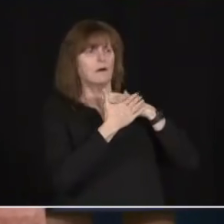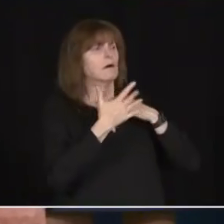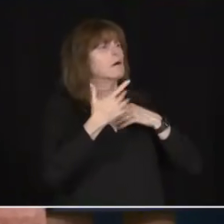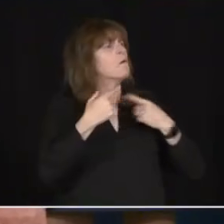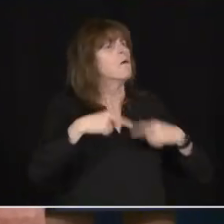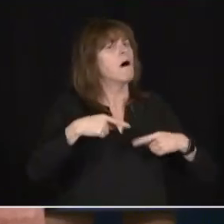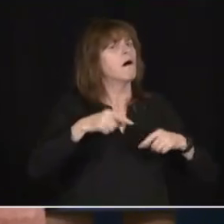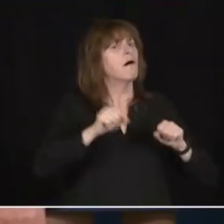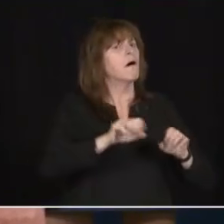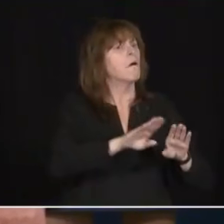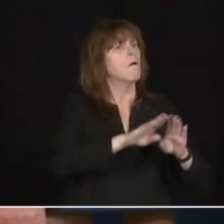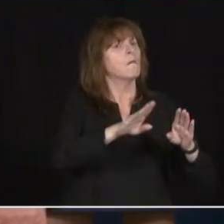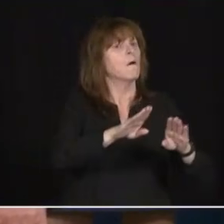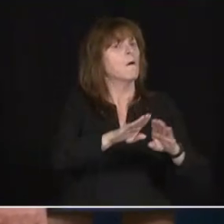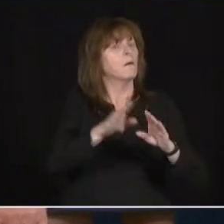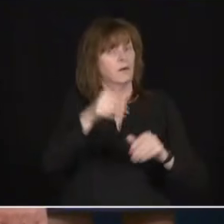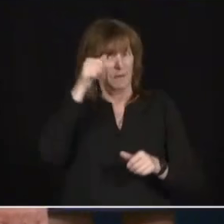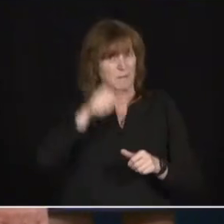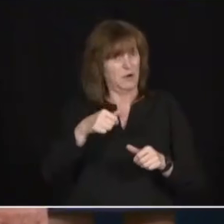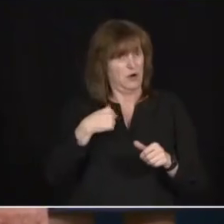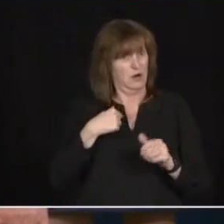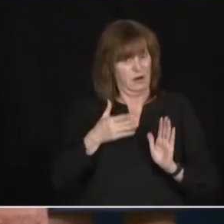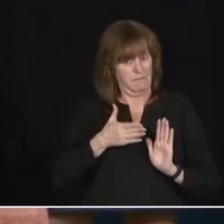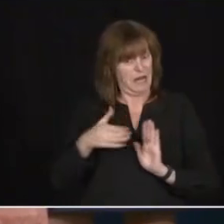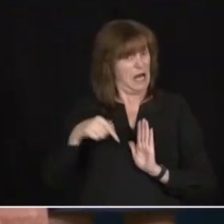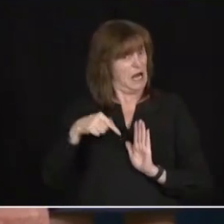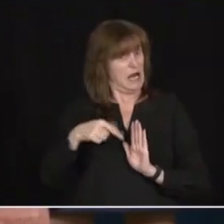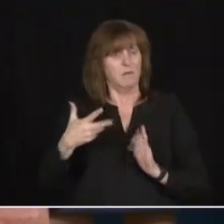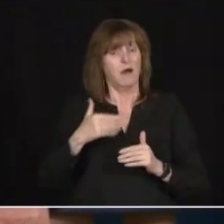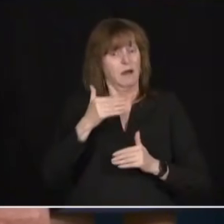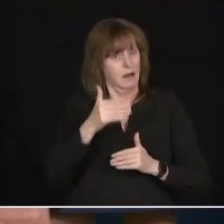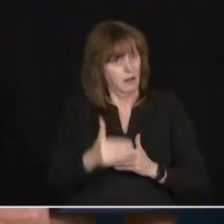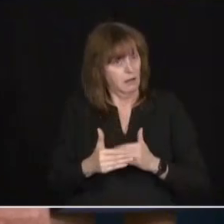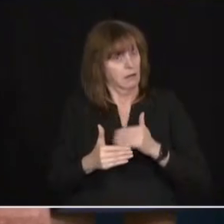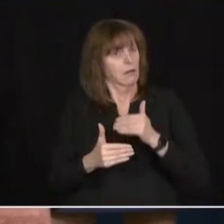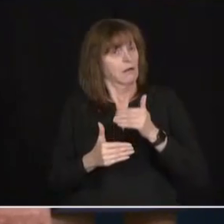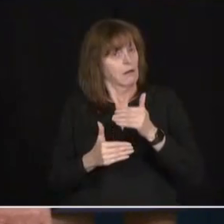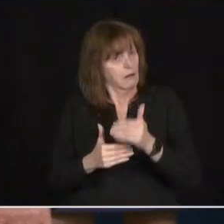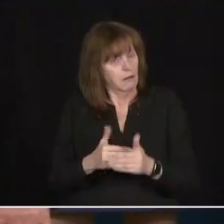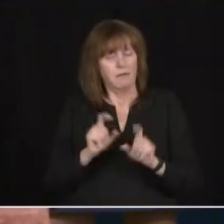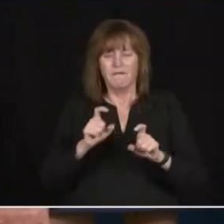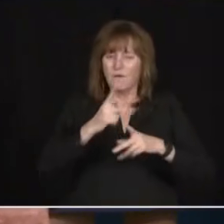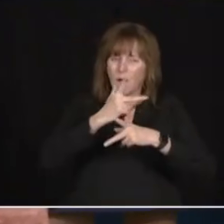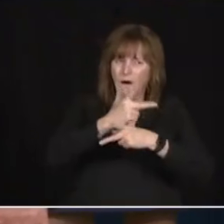advice with regards to timing and as we talked about in our framework earlier, we will move